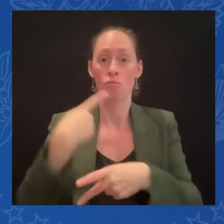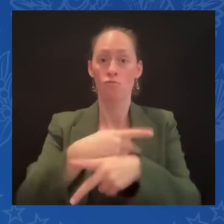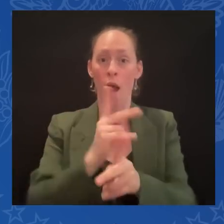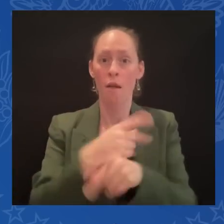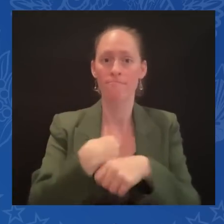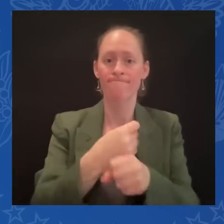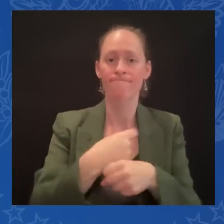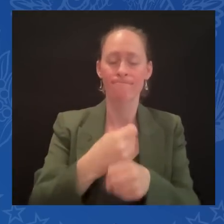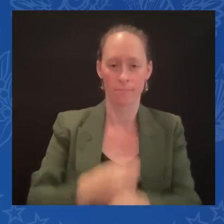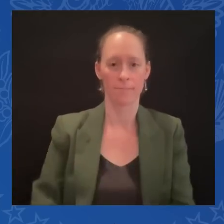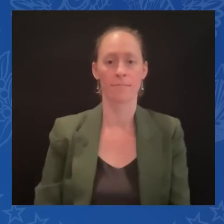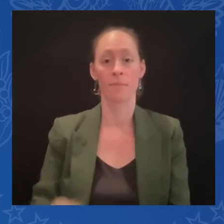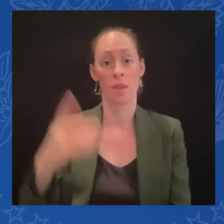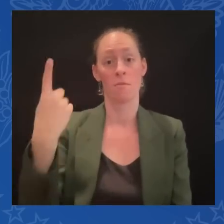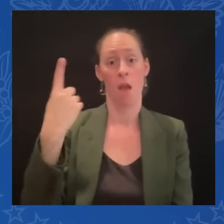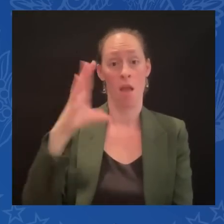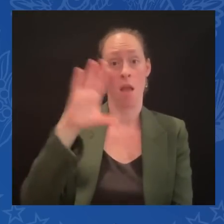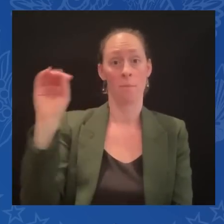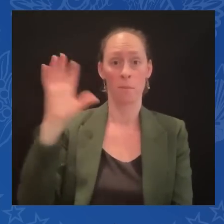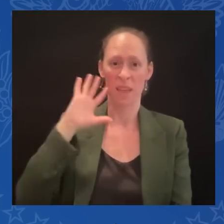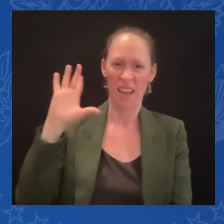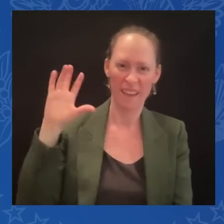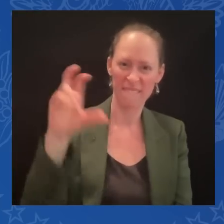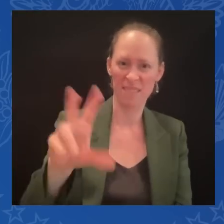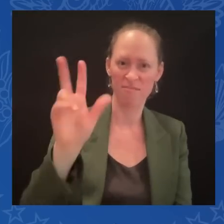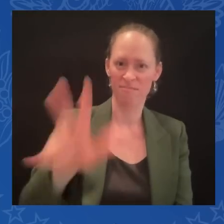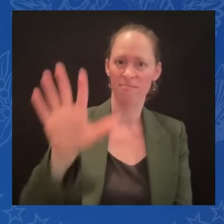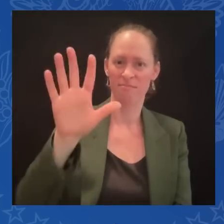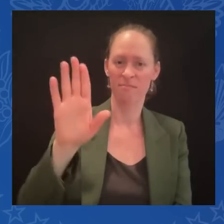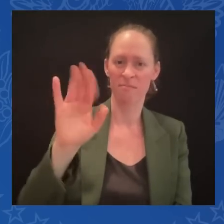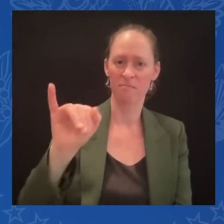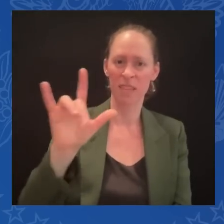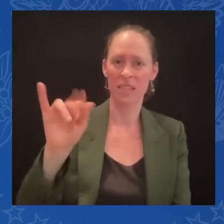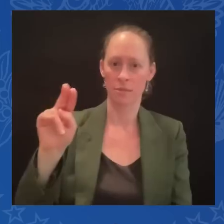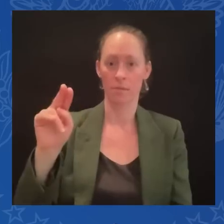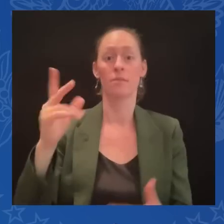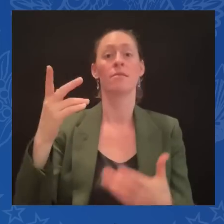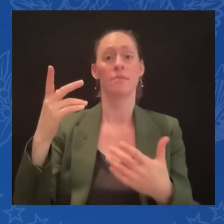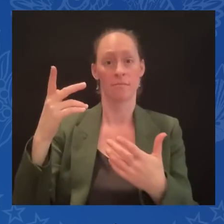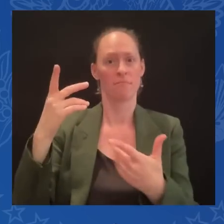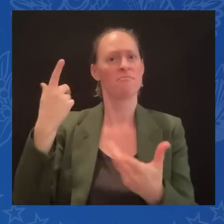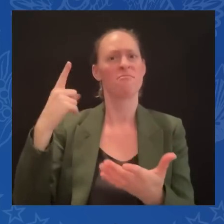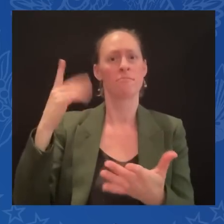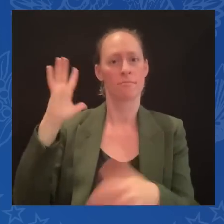creating 1,500 jobs. That's another community-changer.